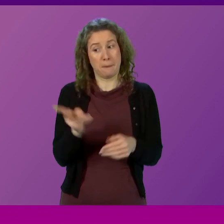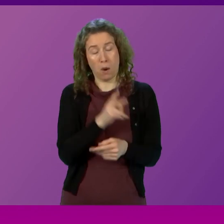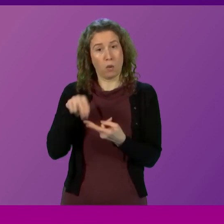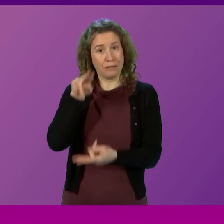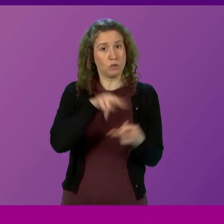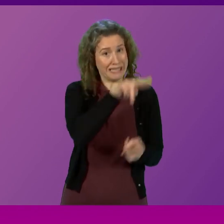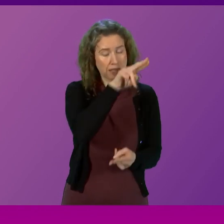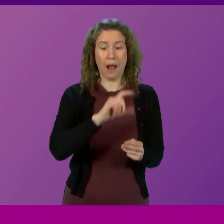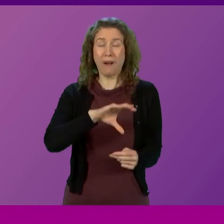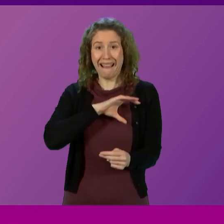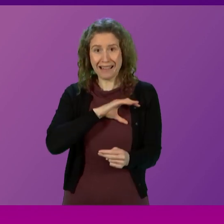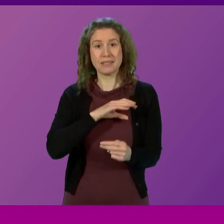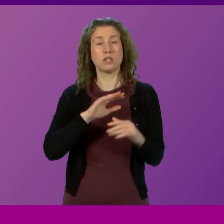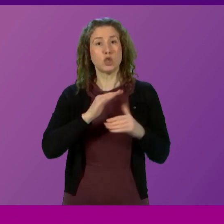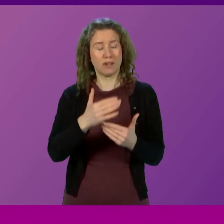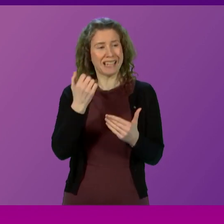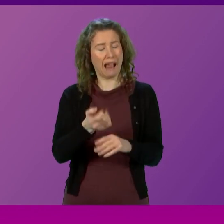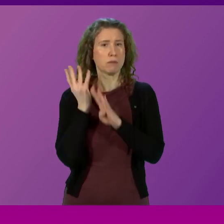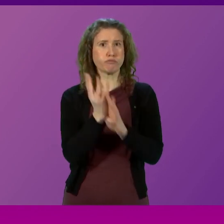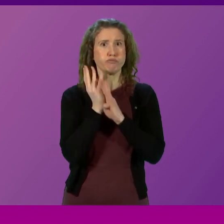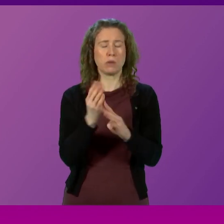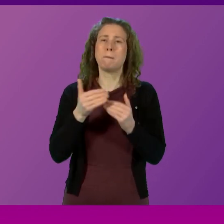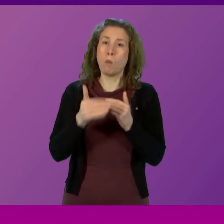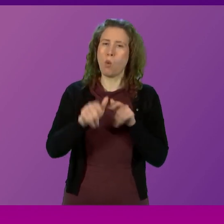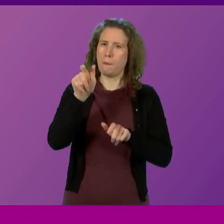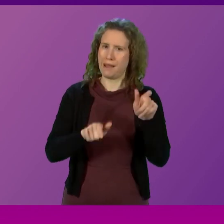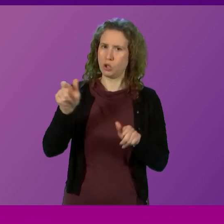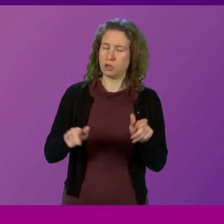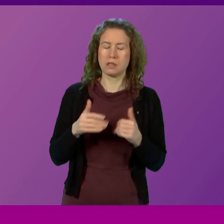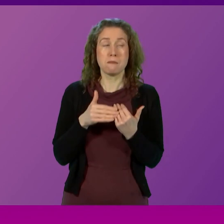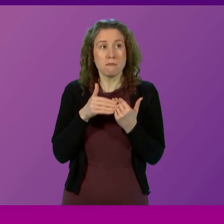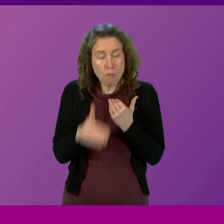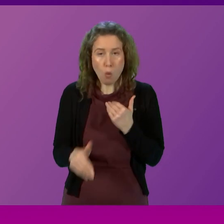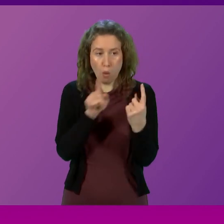cancer services are seeing more patients, and they are seeing more patients on those